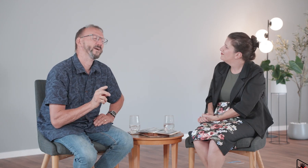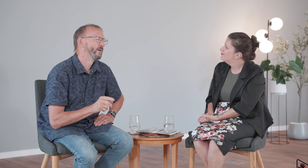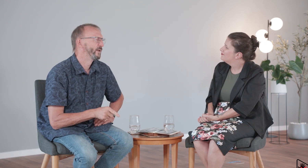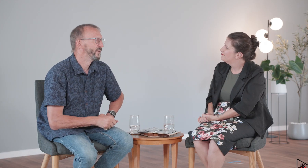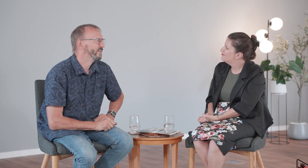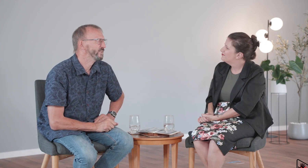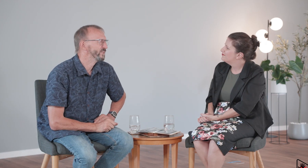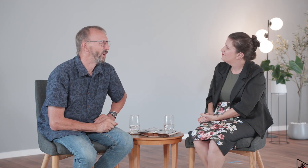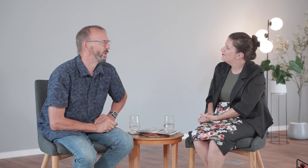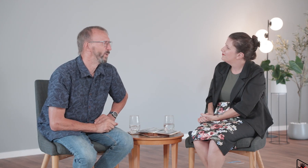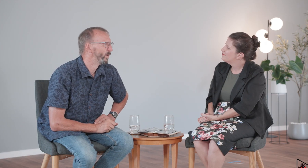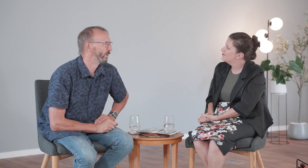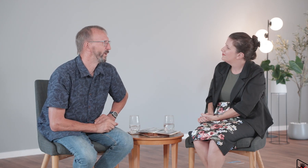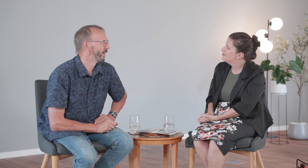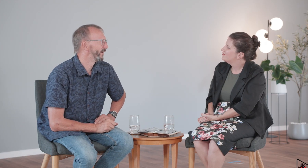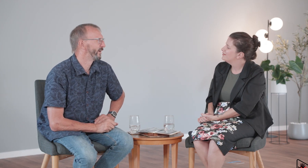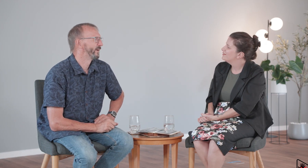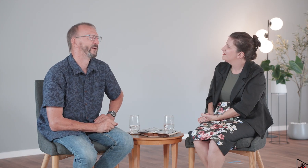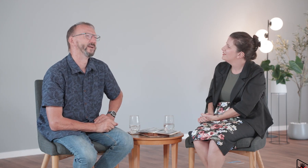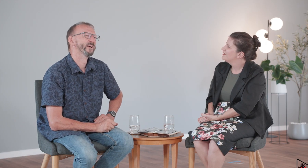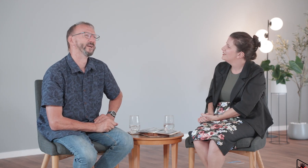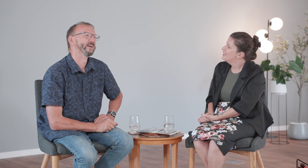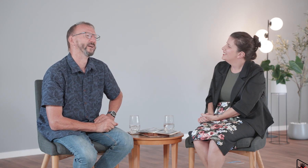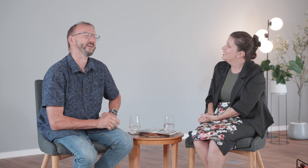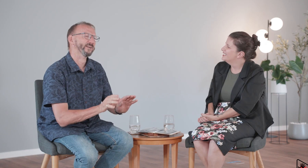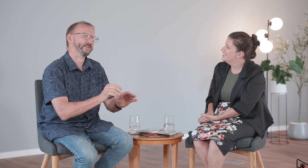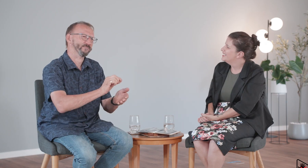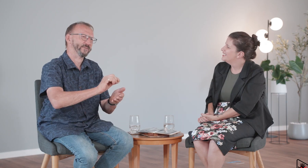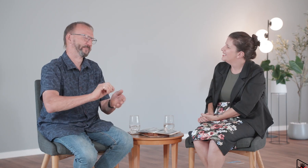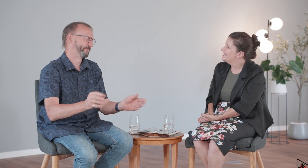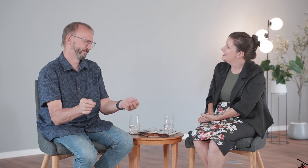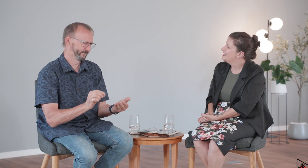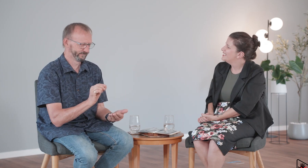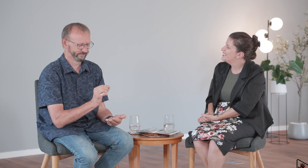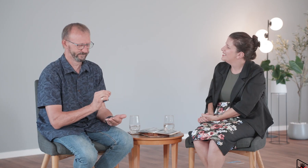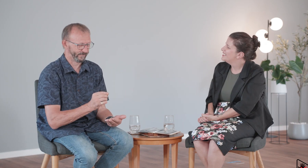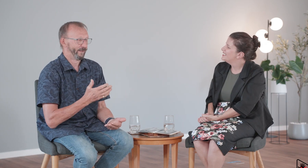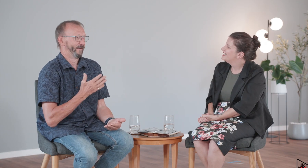"What are you saying?" and he repeated himself and then he wrote it down on a piece of paper and